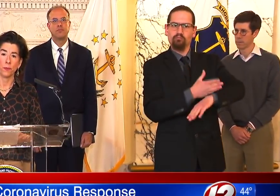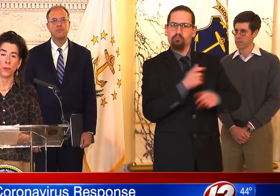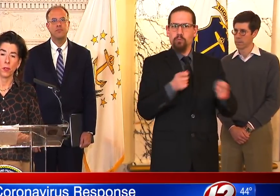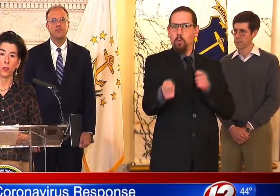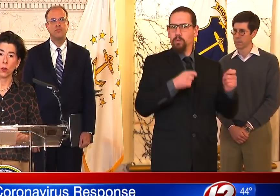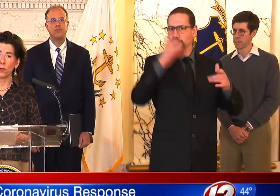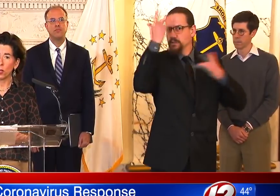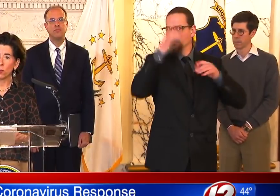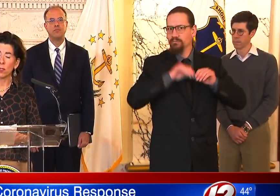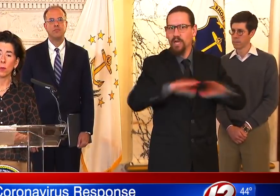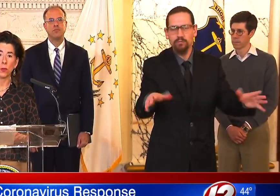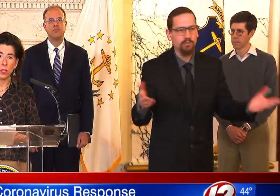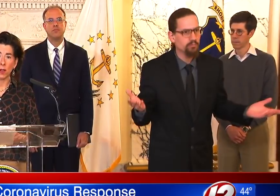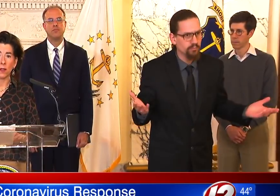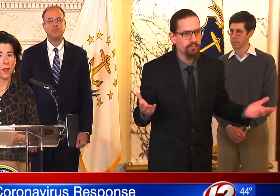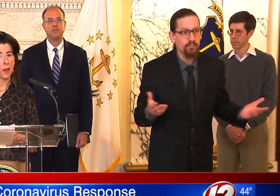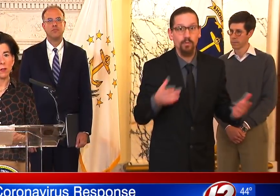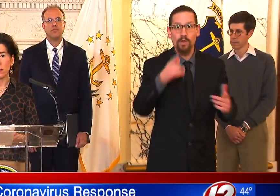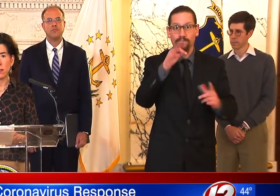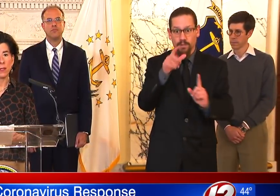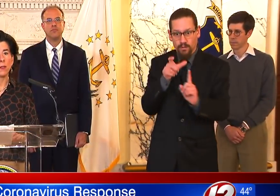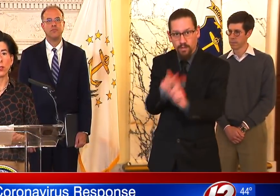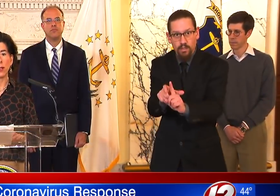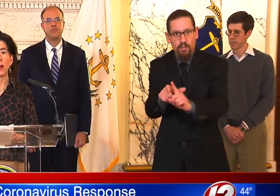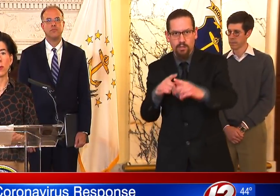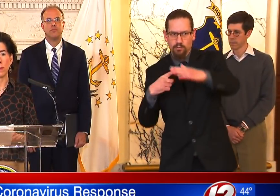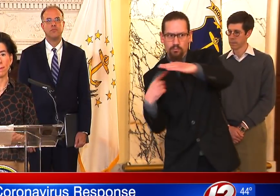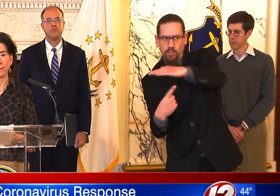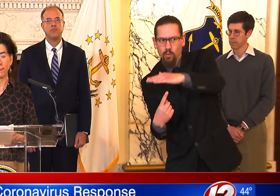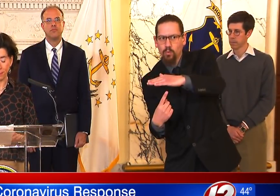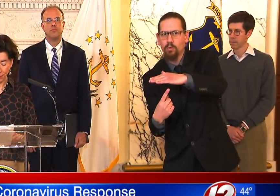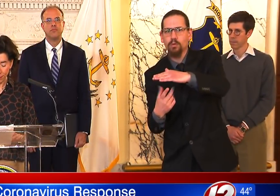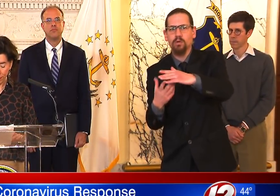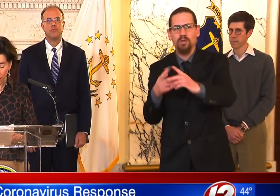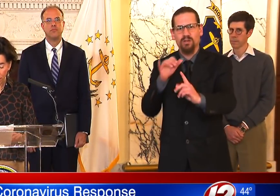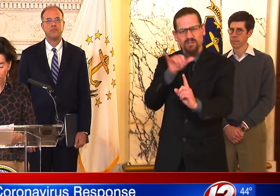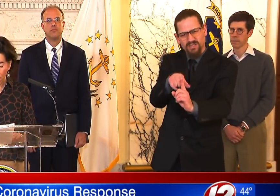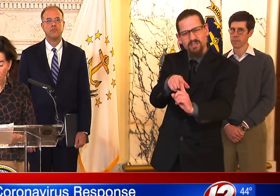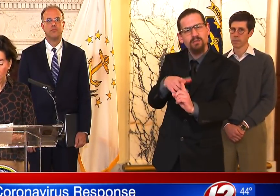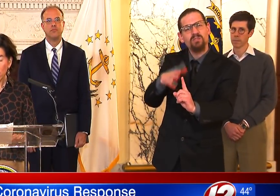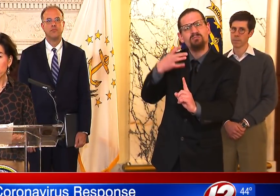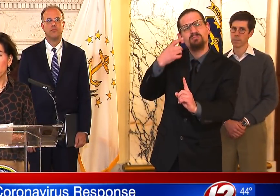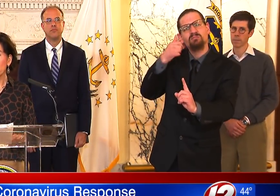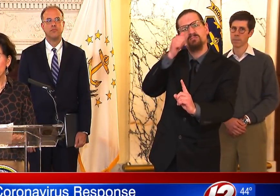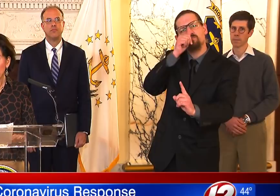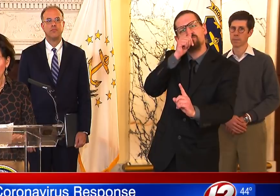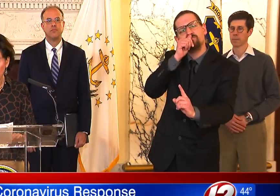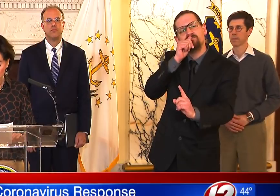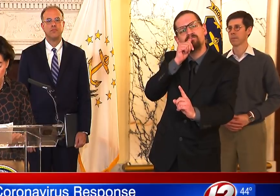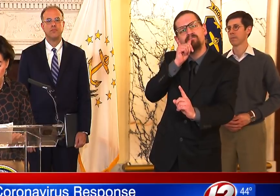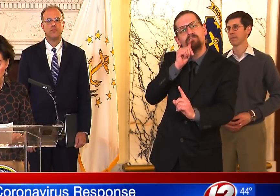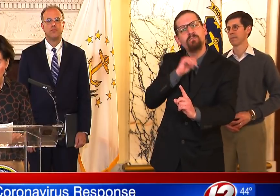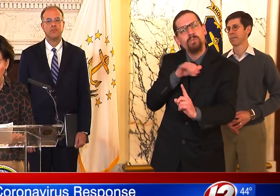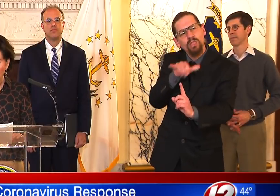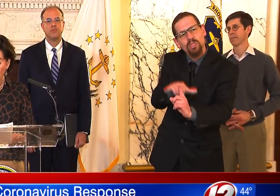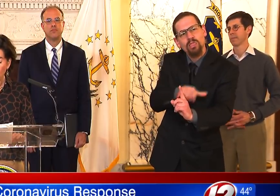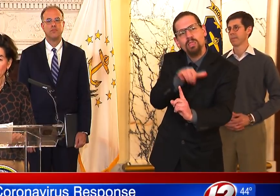FOLLOW THE RULES. THAT GOES FOR FOLKS IN QUARANTINE. IT IS BRUTAL TO BE IN